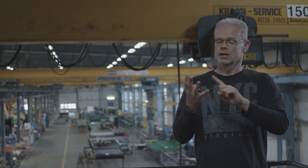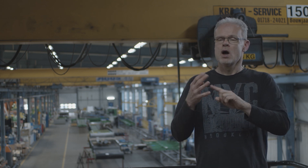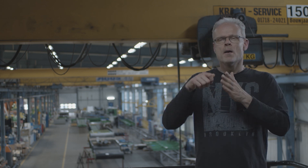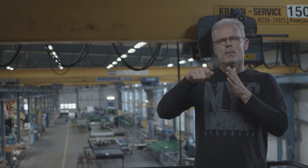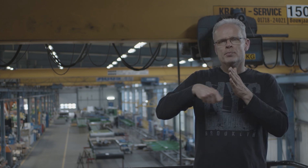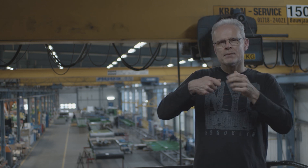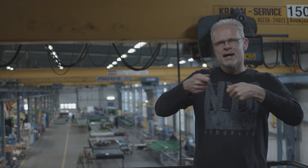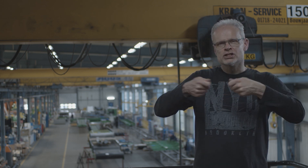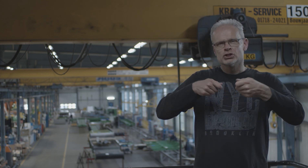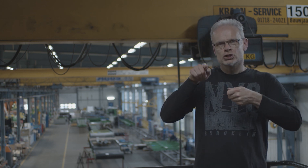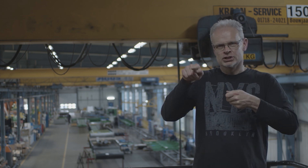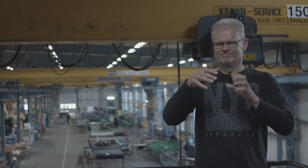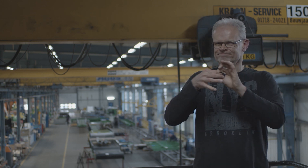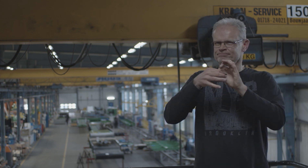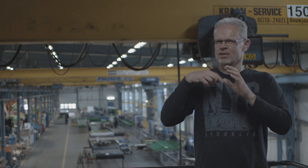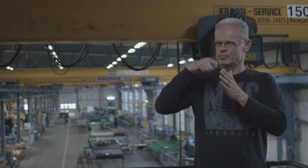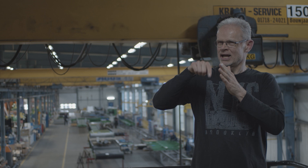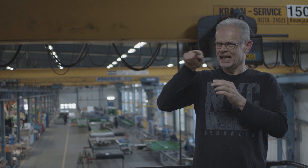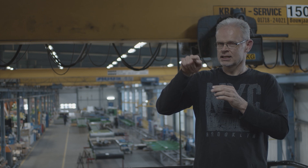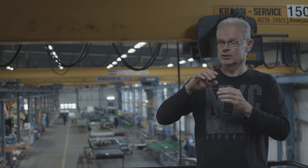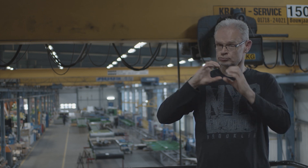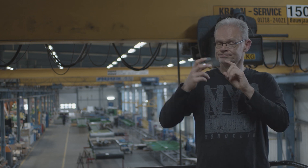and I consult with the project manager involved in my project.